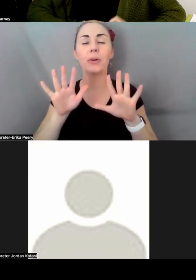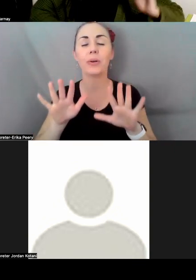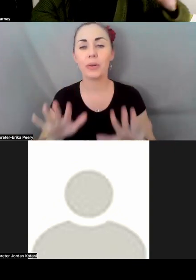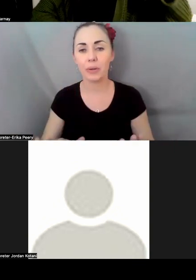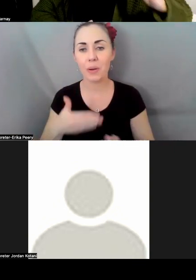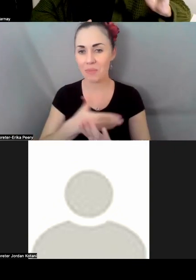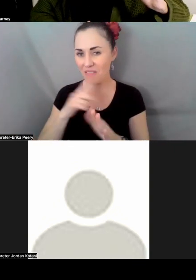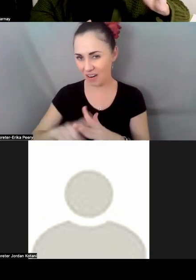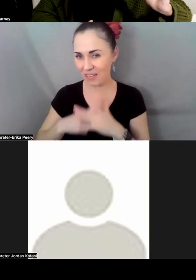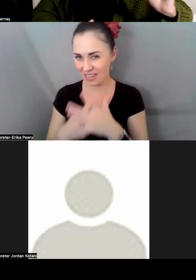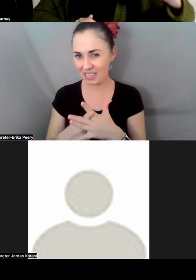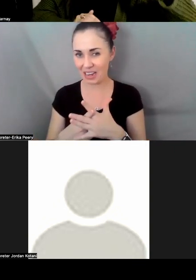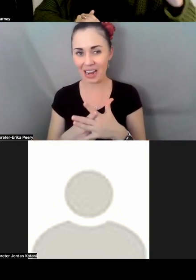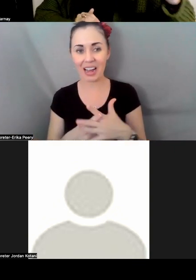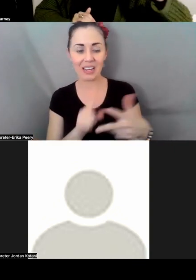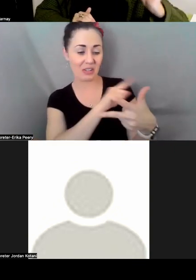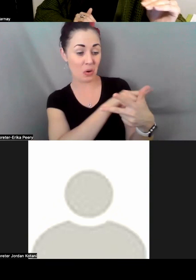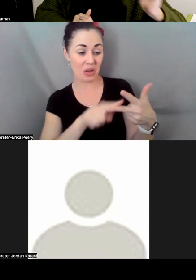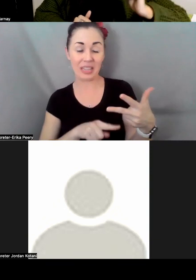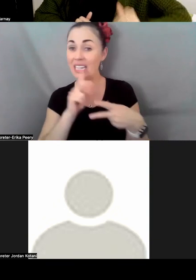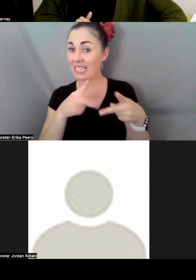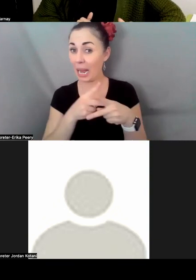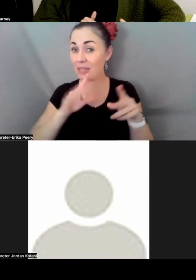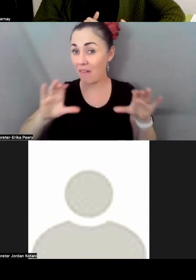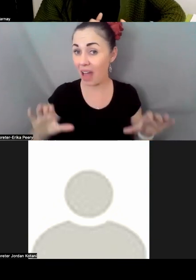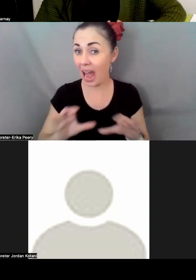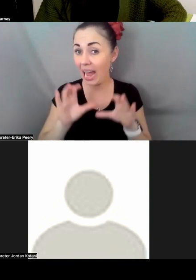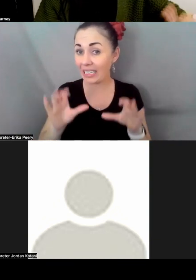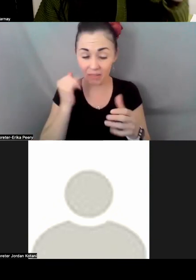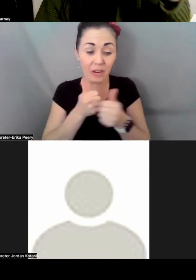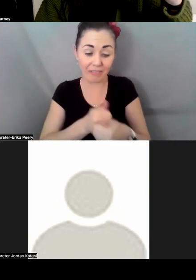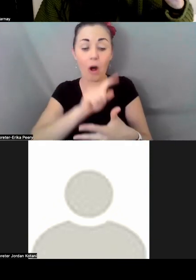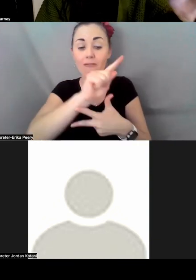These sensory integration activities, if we do this in this order, learning activity,